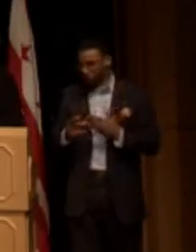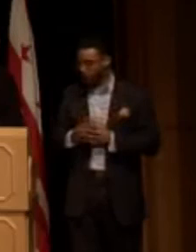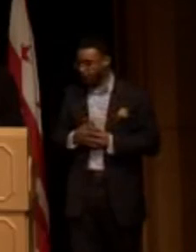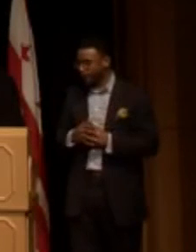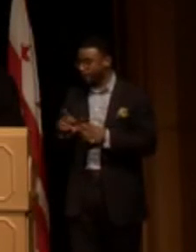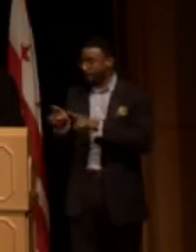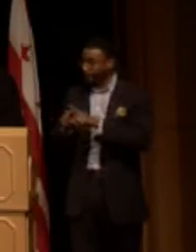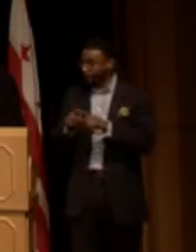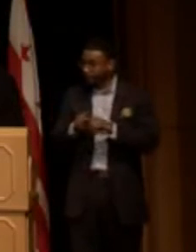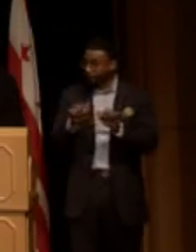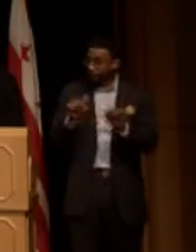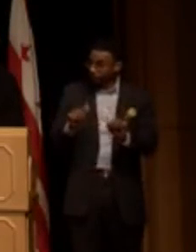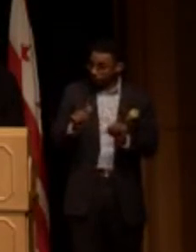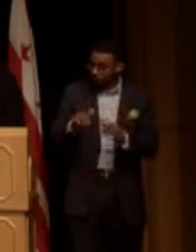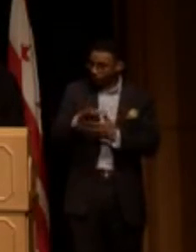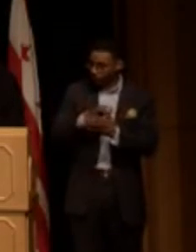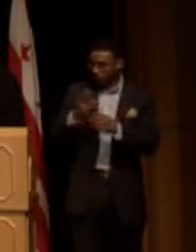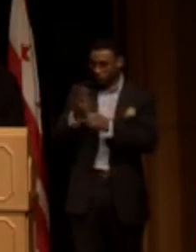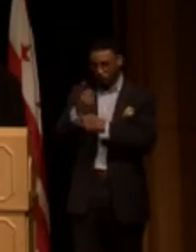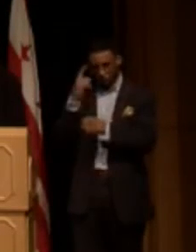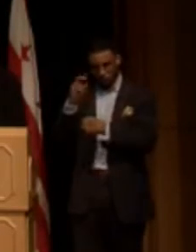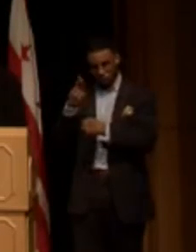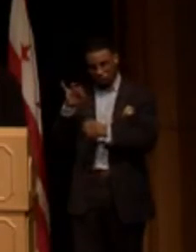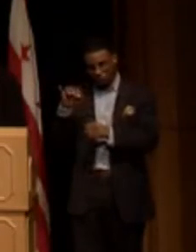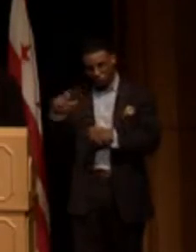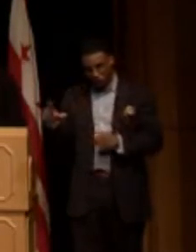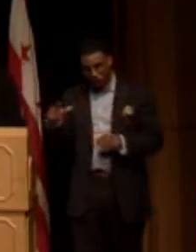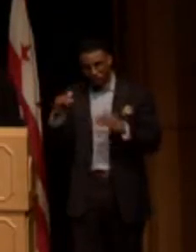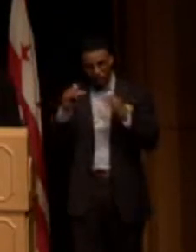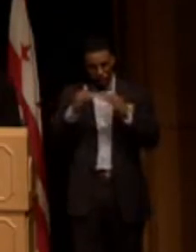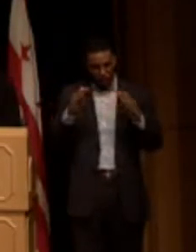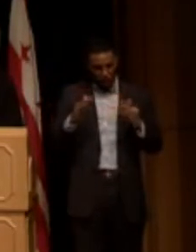AS WELL AS POTENTIAL MIXED USE OF RETAIL, HOUSING, COMMUNITY